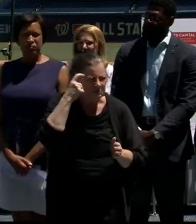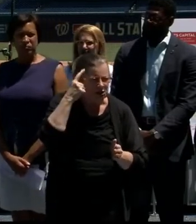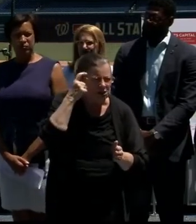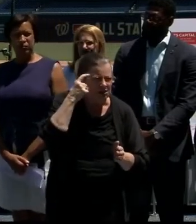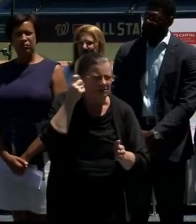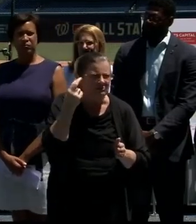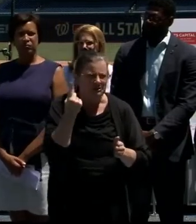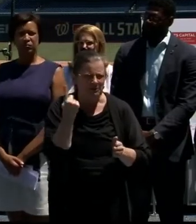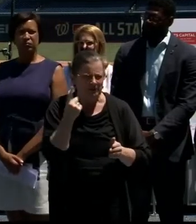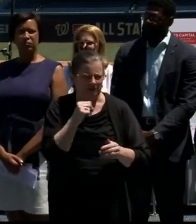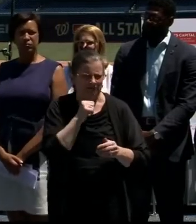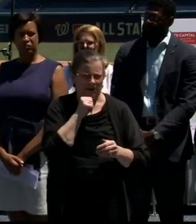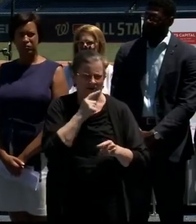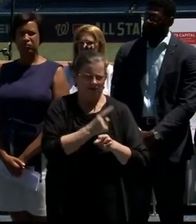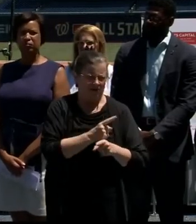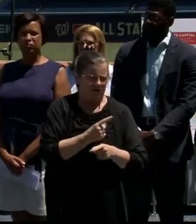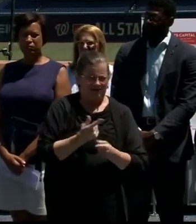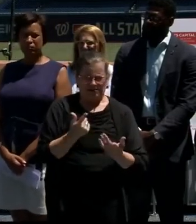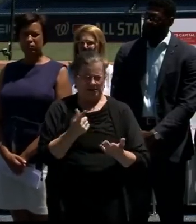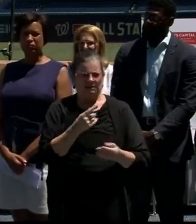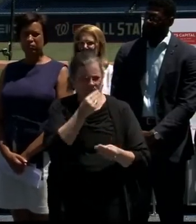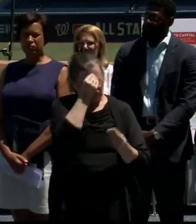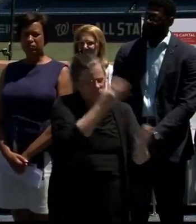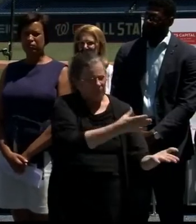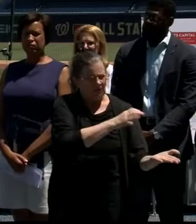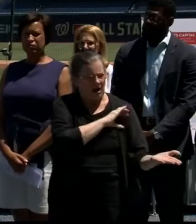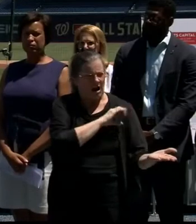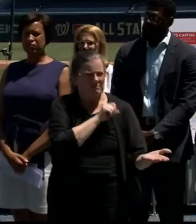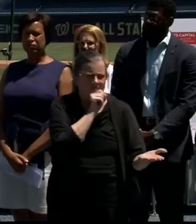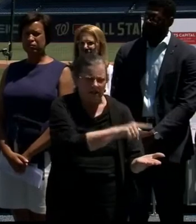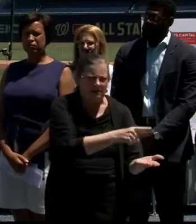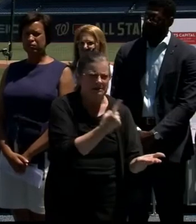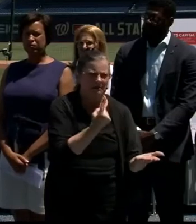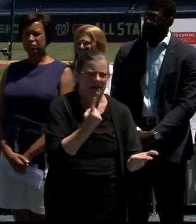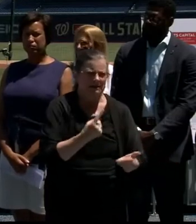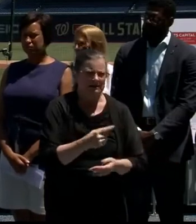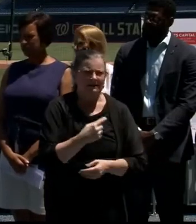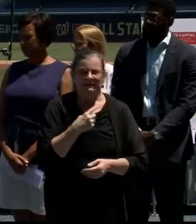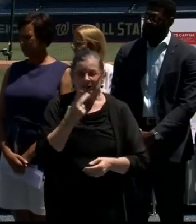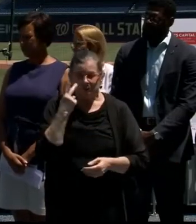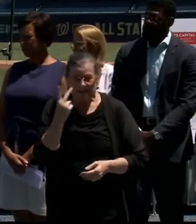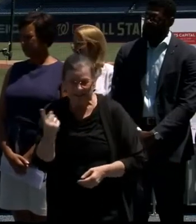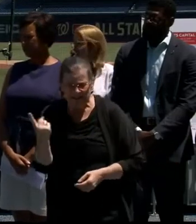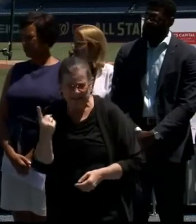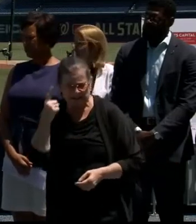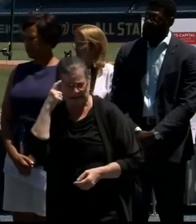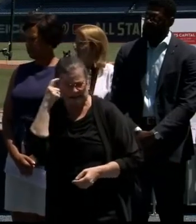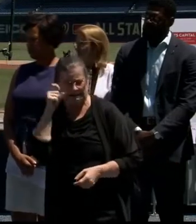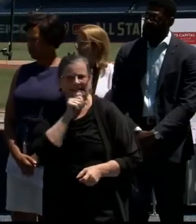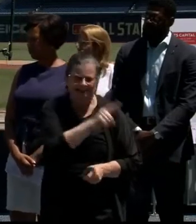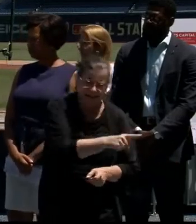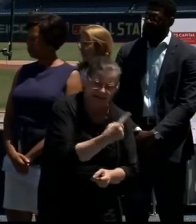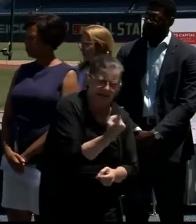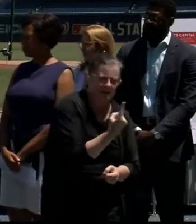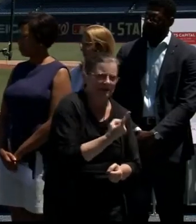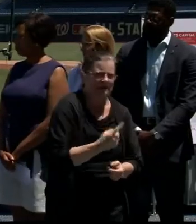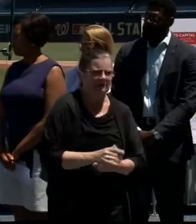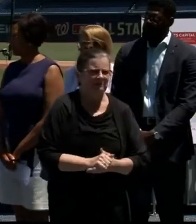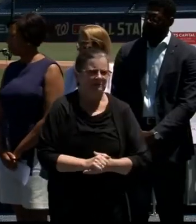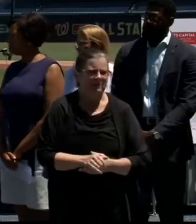SOMETHING, SAY SOMETHING. I'M NOW GOING TO INVITE JEFF MAROOTIAN OUR DIRECTOR OF THE DEPARTMENT OF TRANSPORTATION, TO THE STAND TO TALK ABOUT